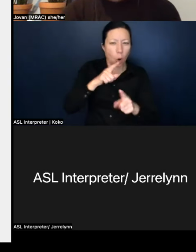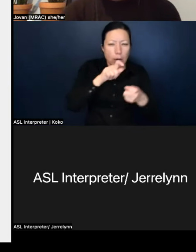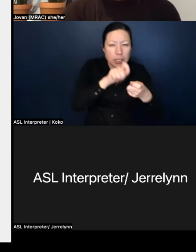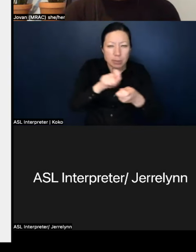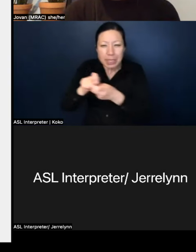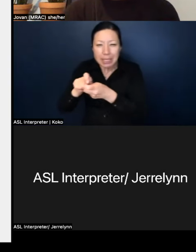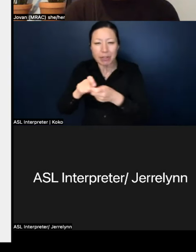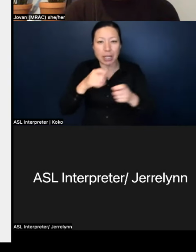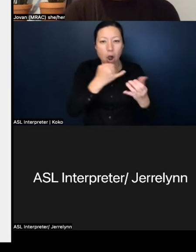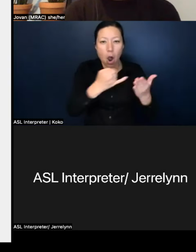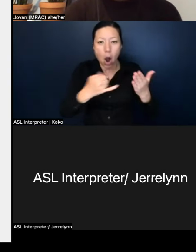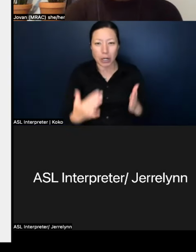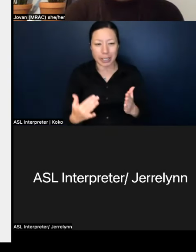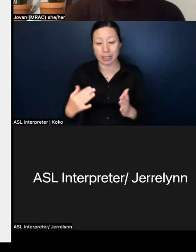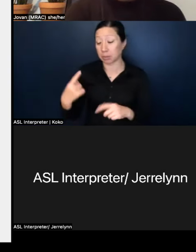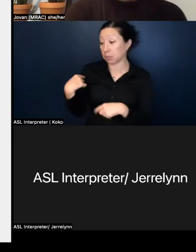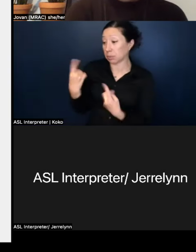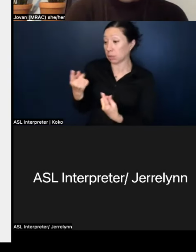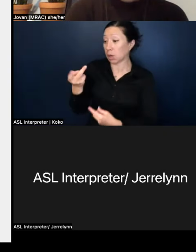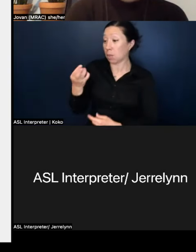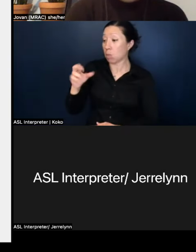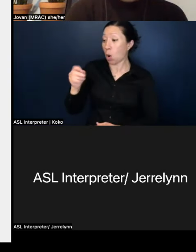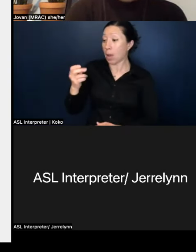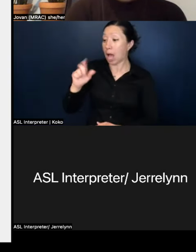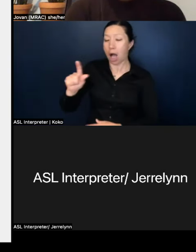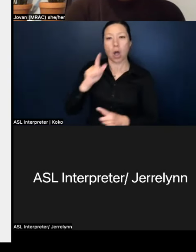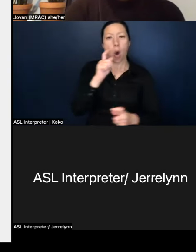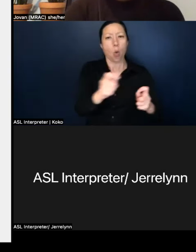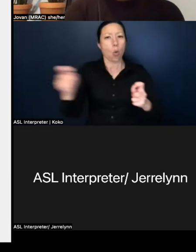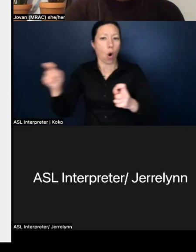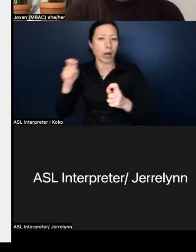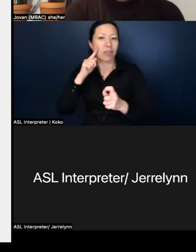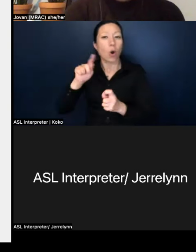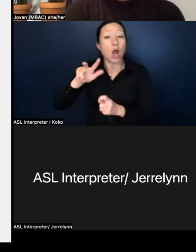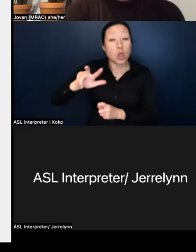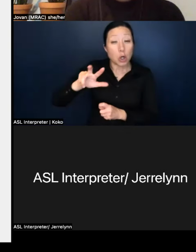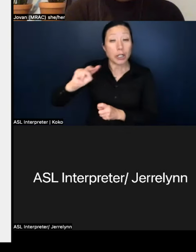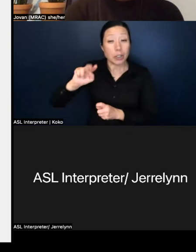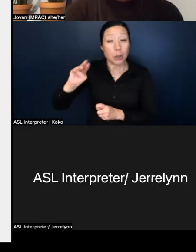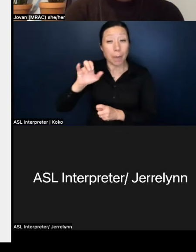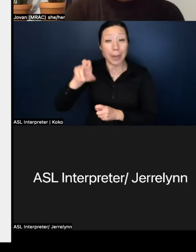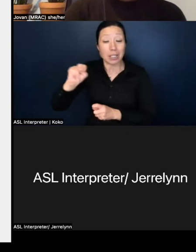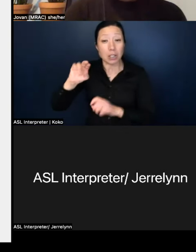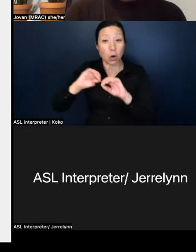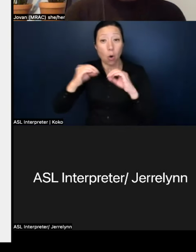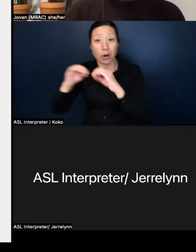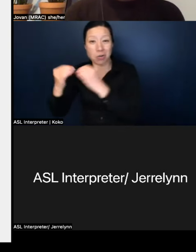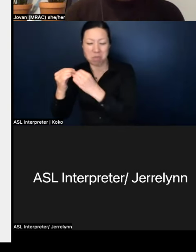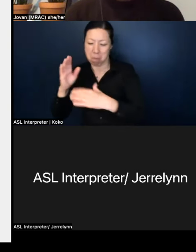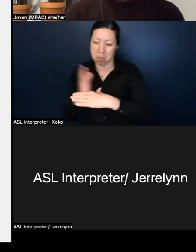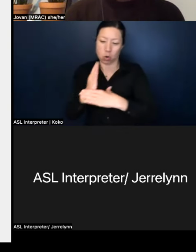So far, Propel has awarded 32 Minnesota organizations between $40,000 and $70,000 each.